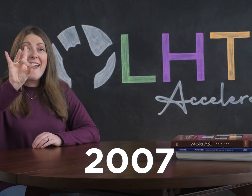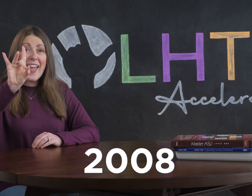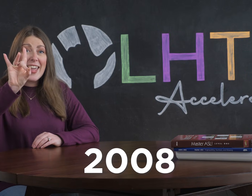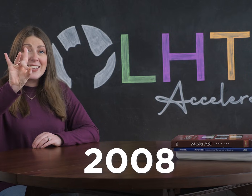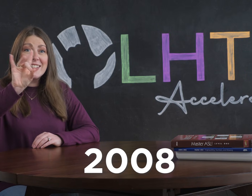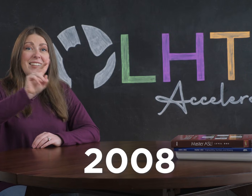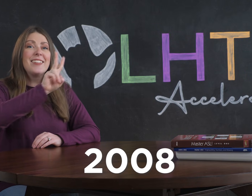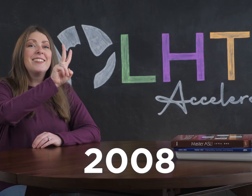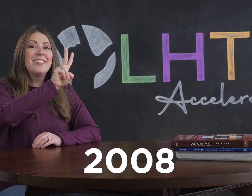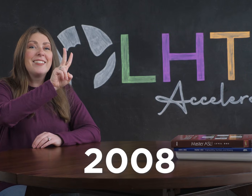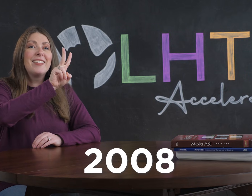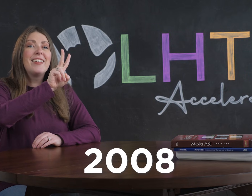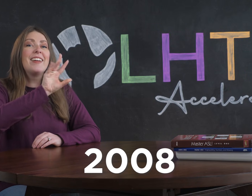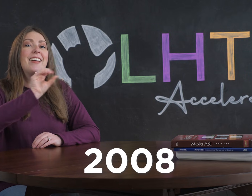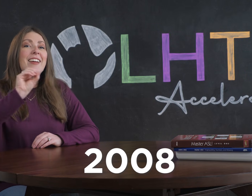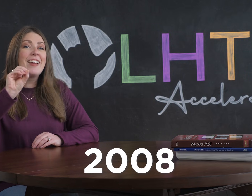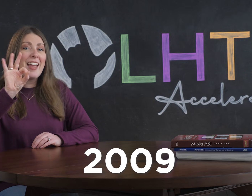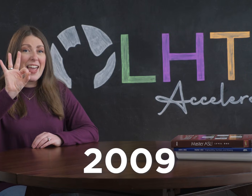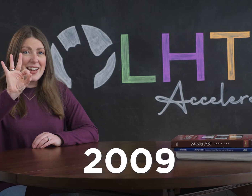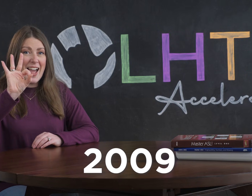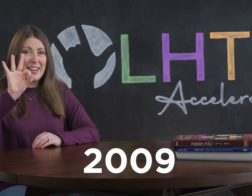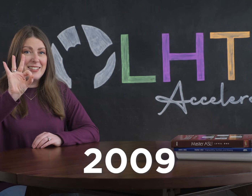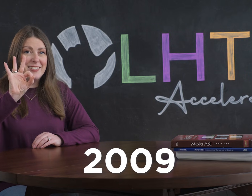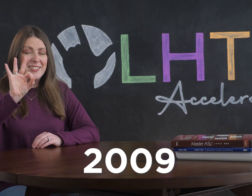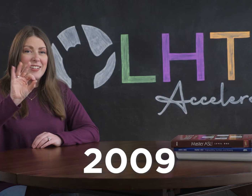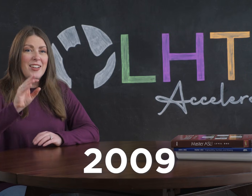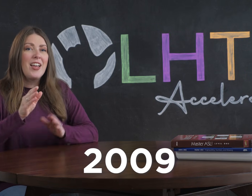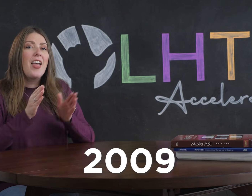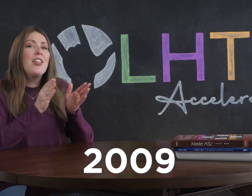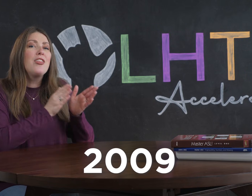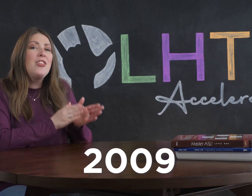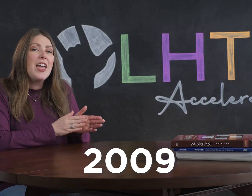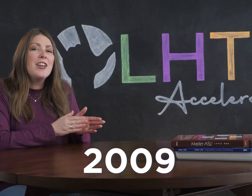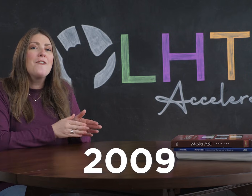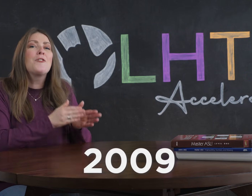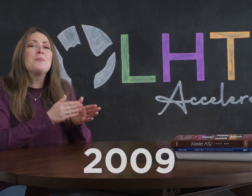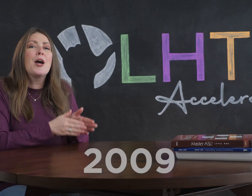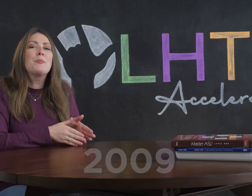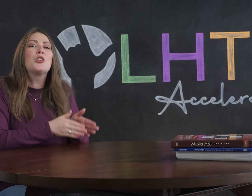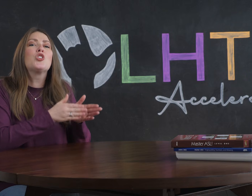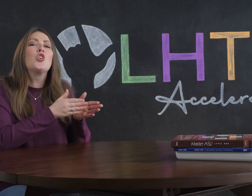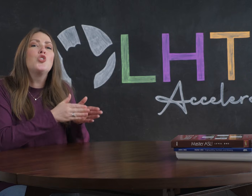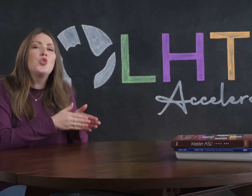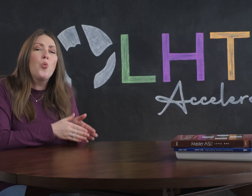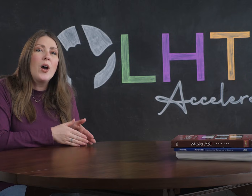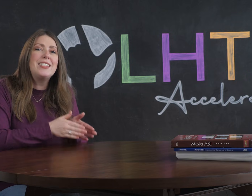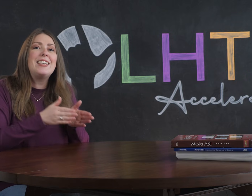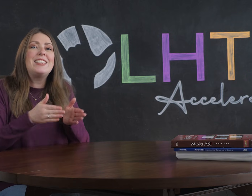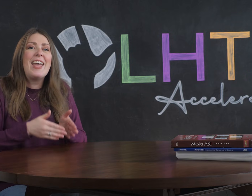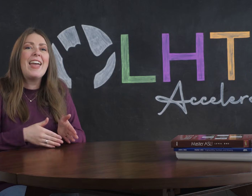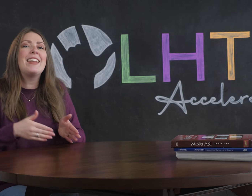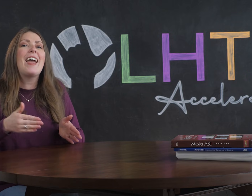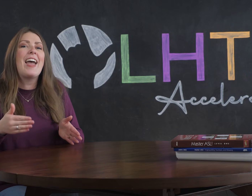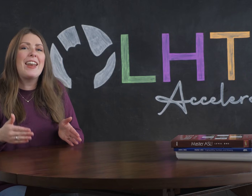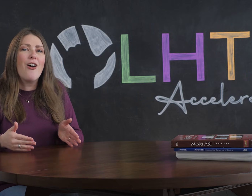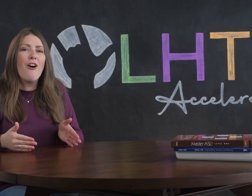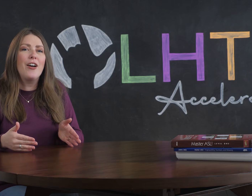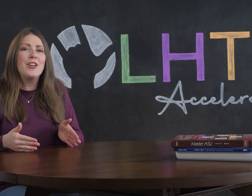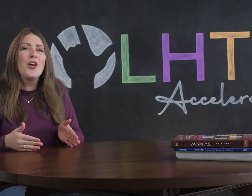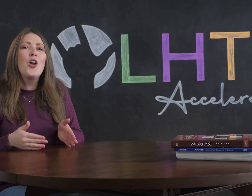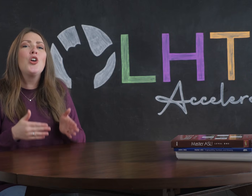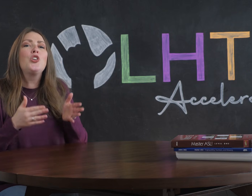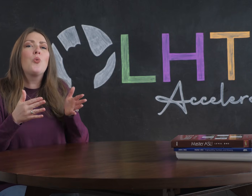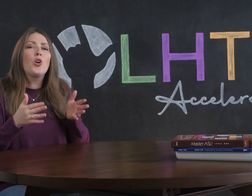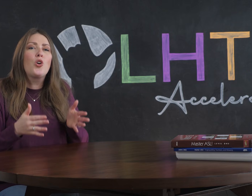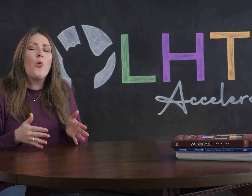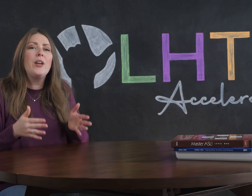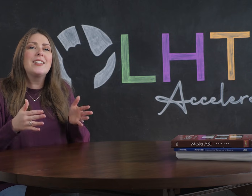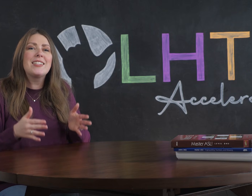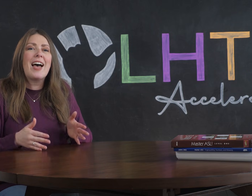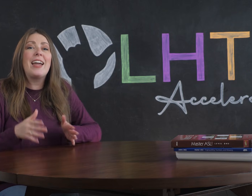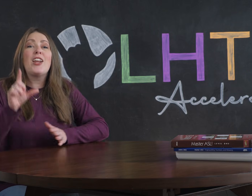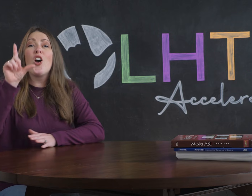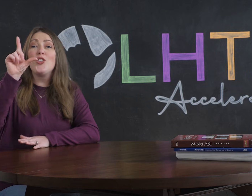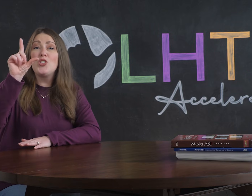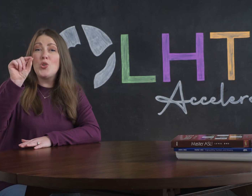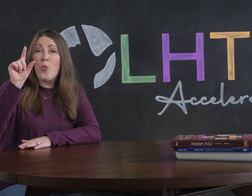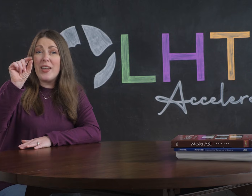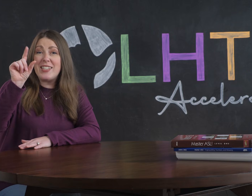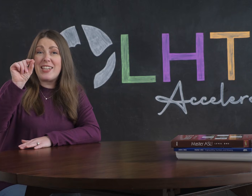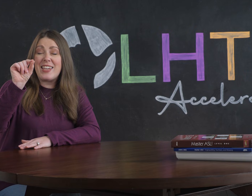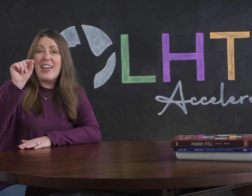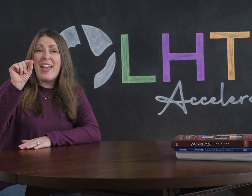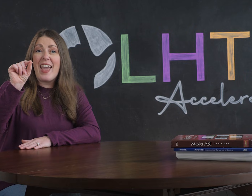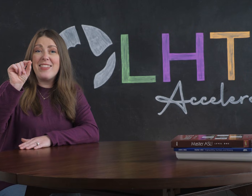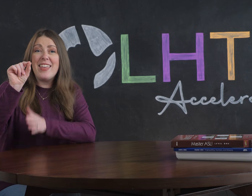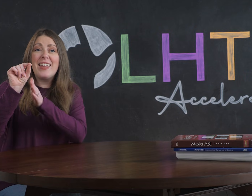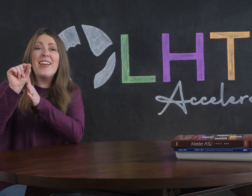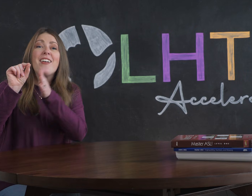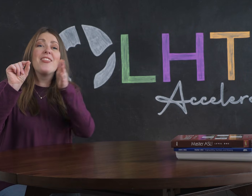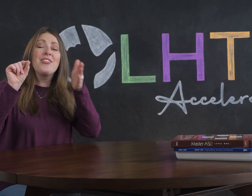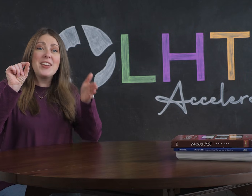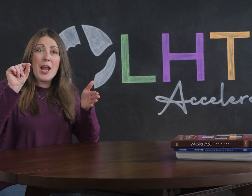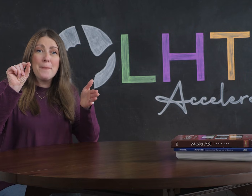eight, and nine. Then from numbers 2010 and on you are going to sign 20 and then the